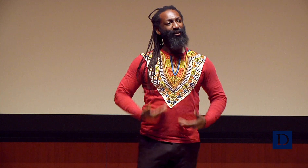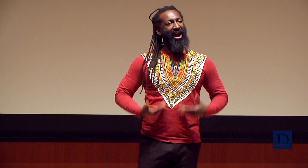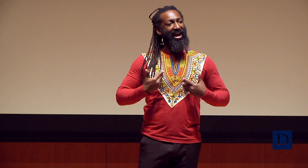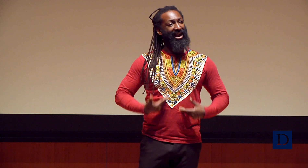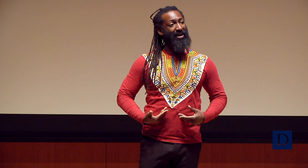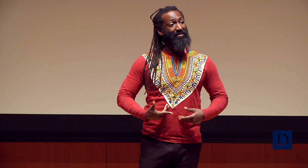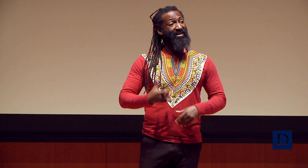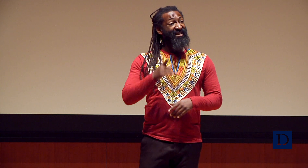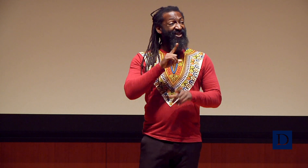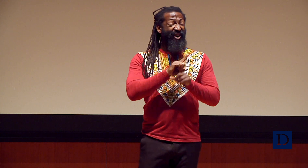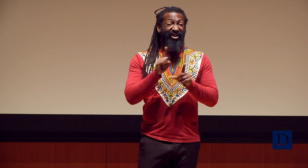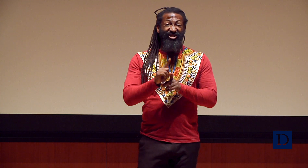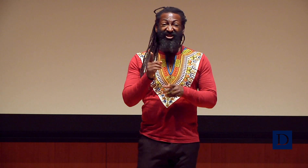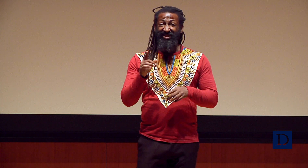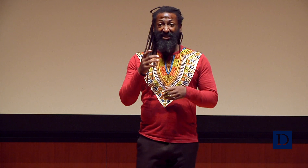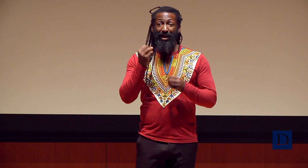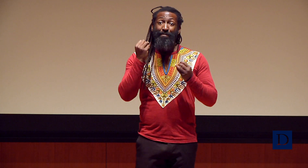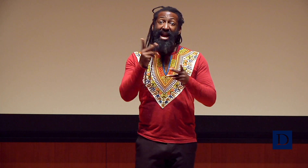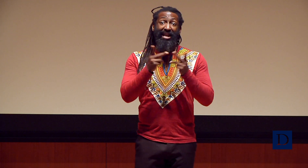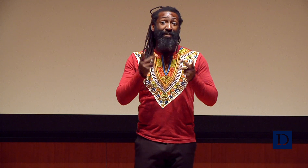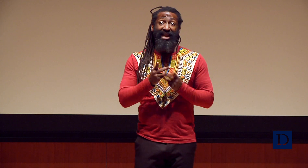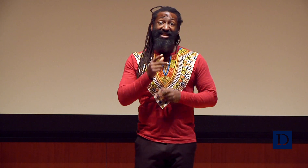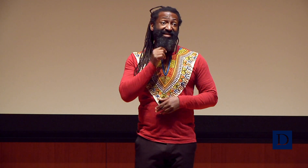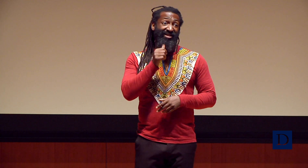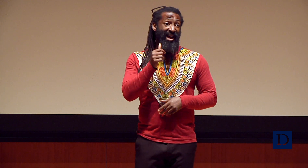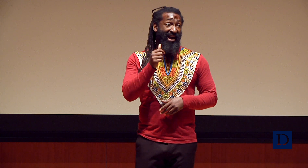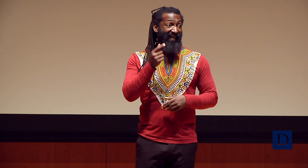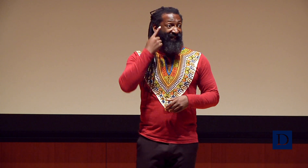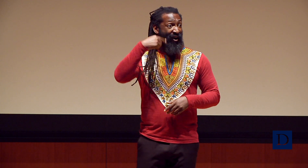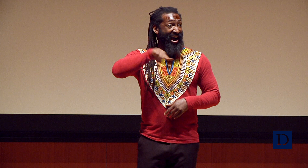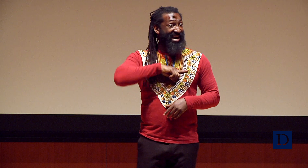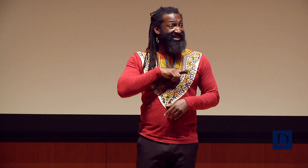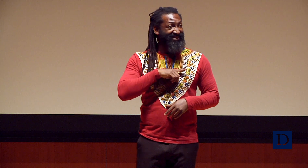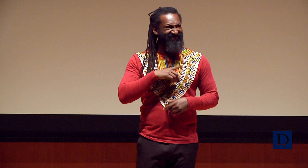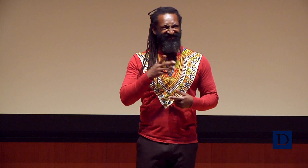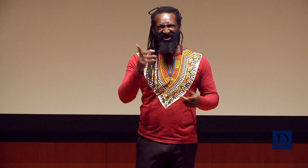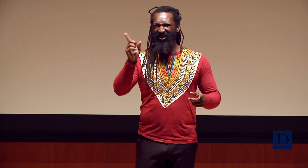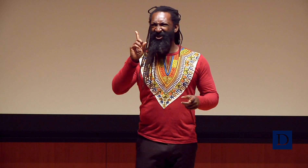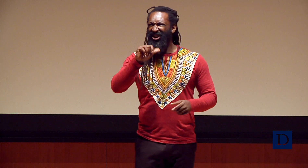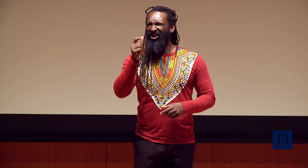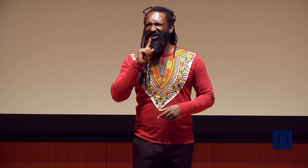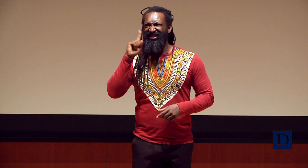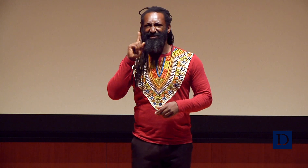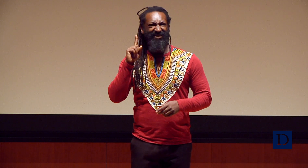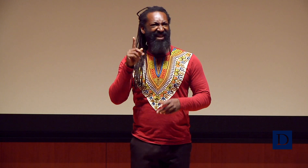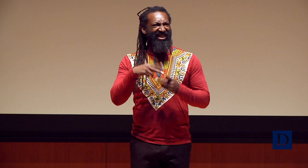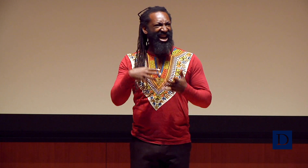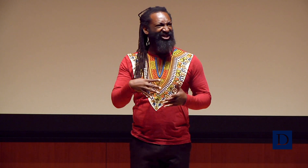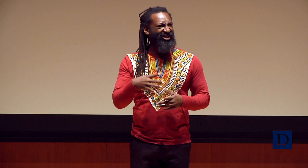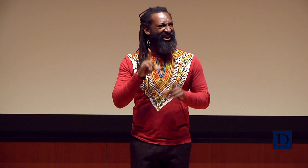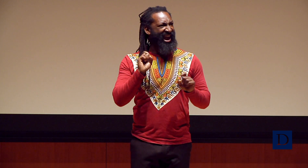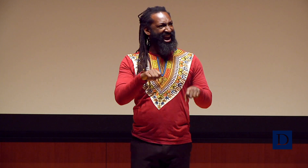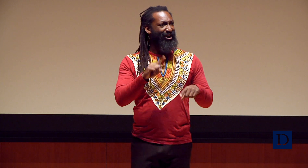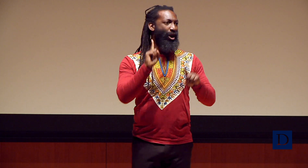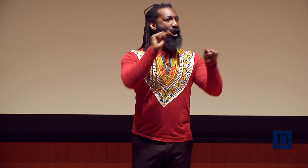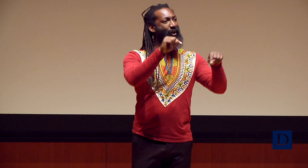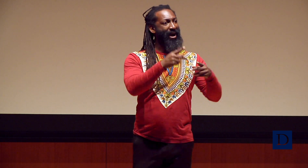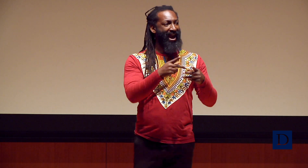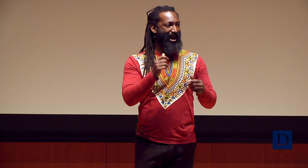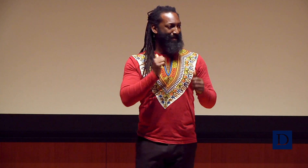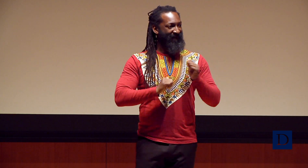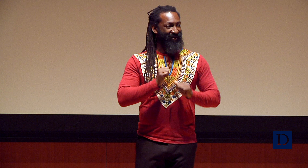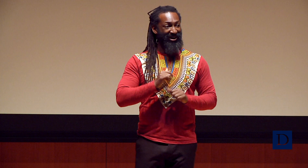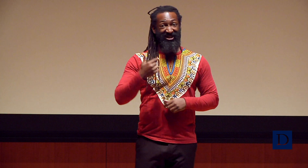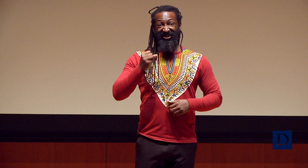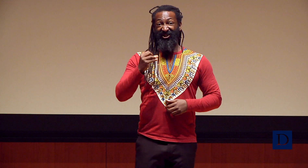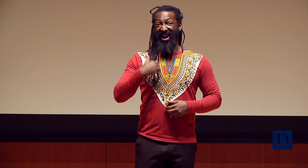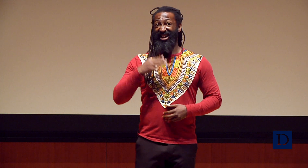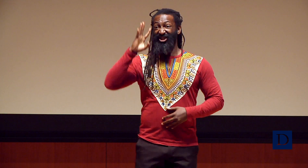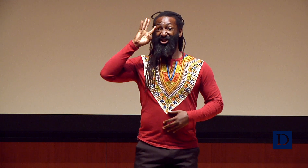I have to teach society who I am, and there are many places that are not for us, where Deaf dancers can necessarily go and perform,